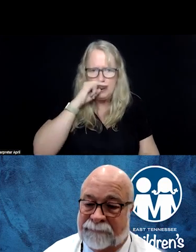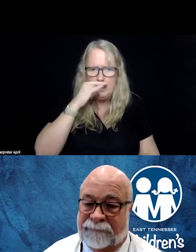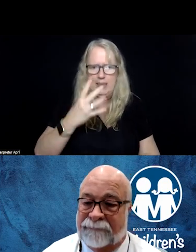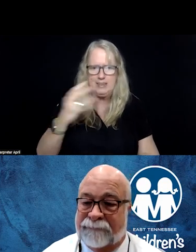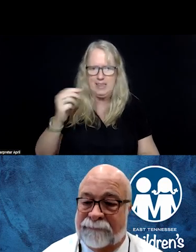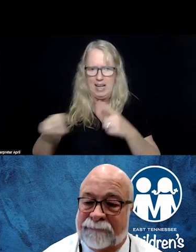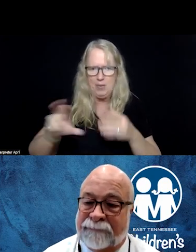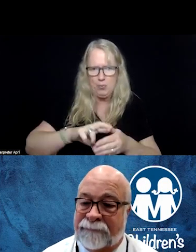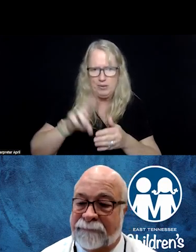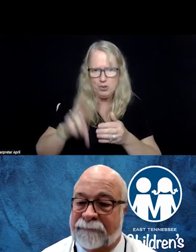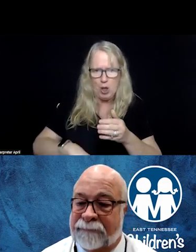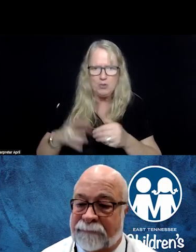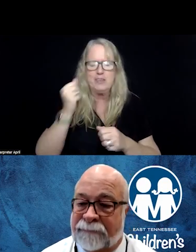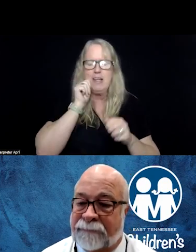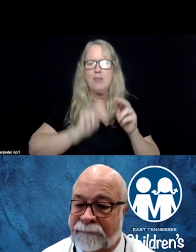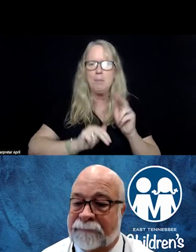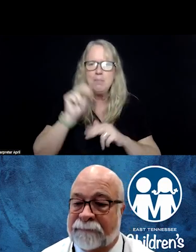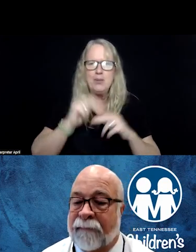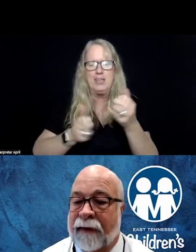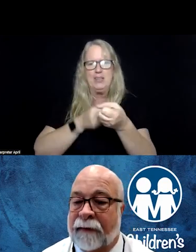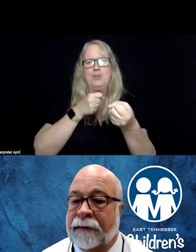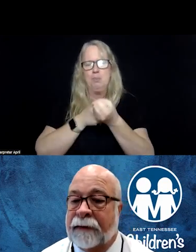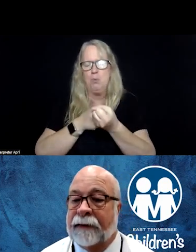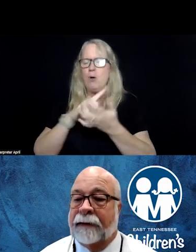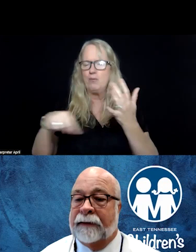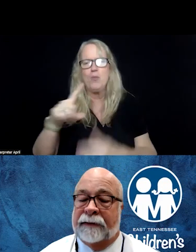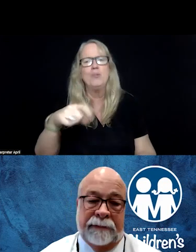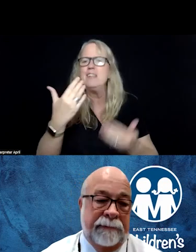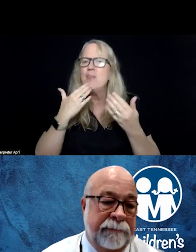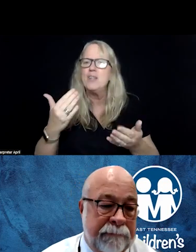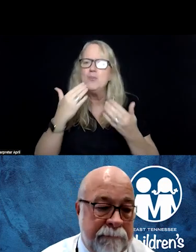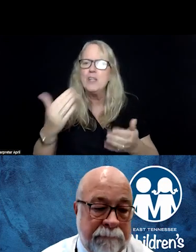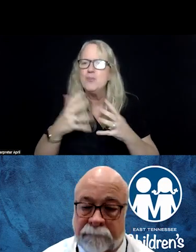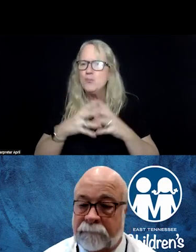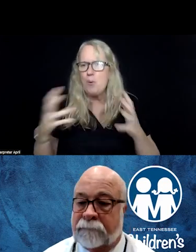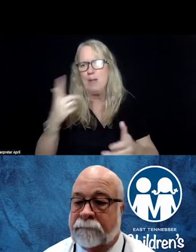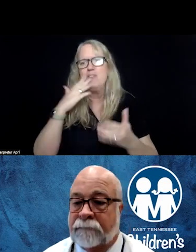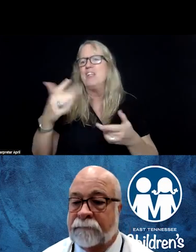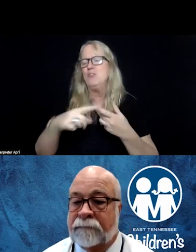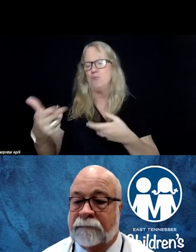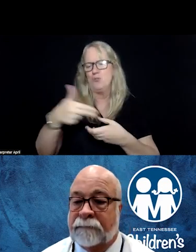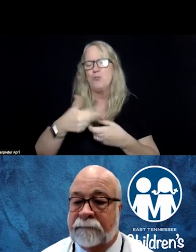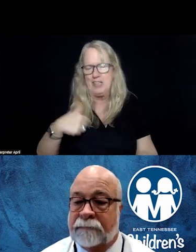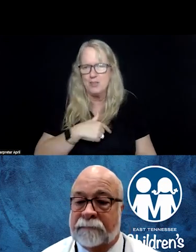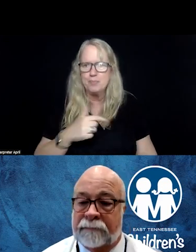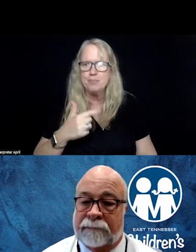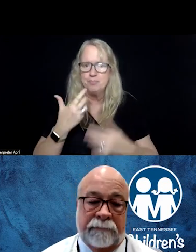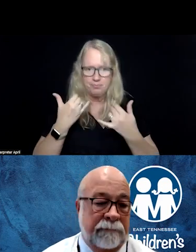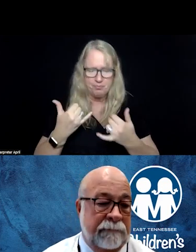AND BUILDING THE SUPPORT AROUND THOSE NEEDS AND THANK YOU FOR JOINING US. WE ACTUALLY HAVE -- OH,